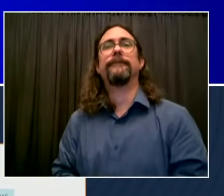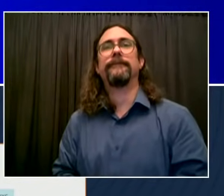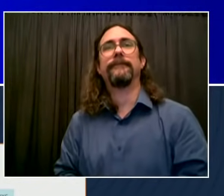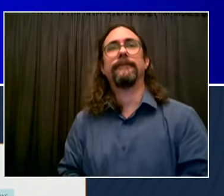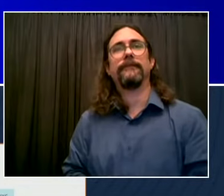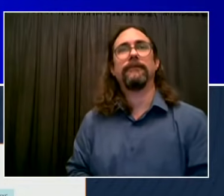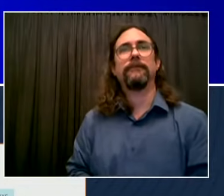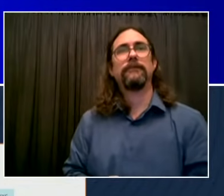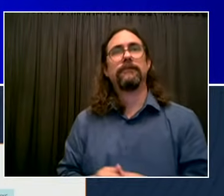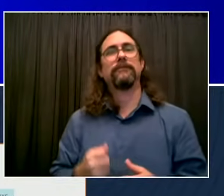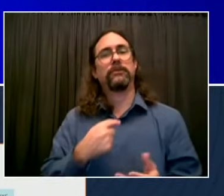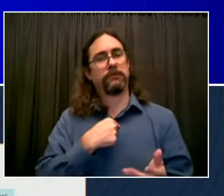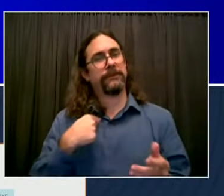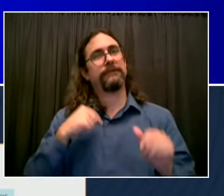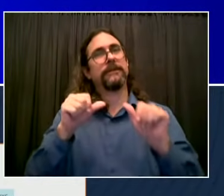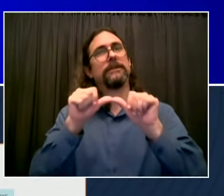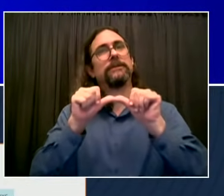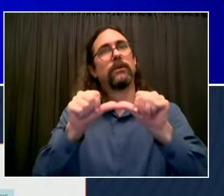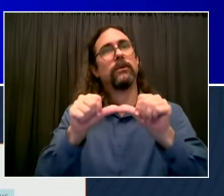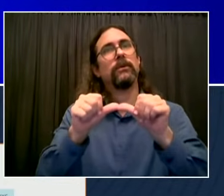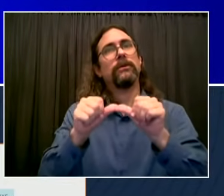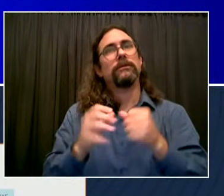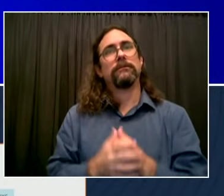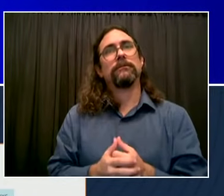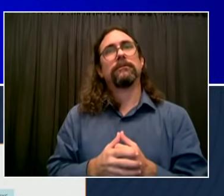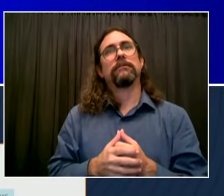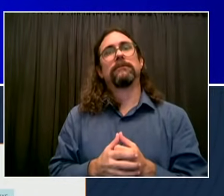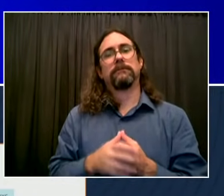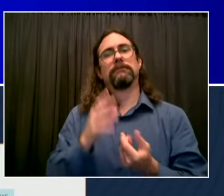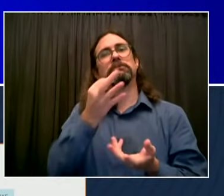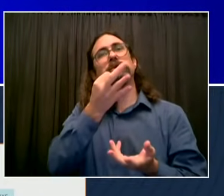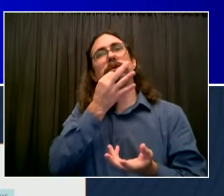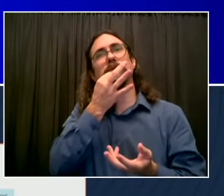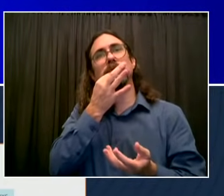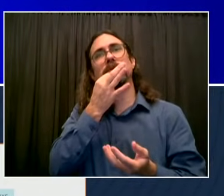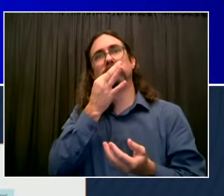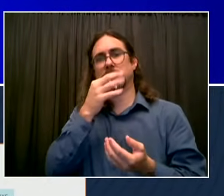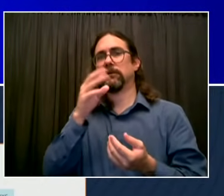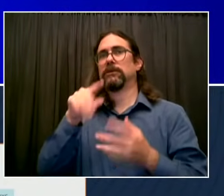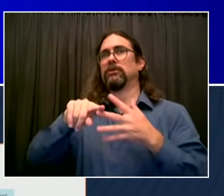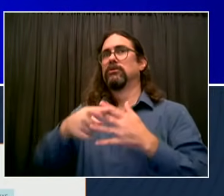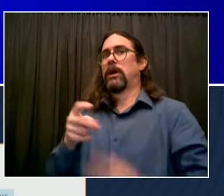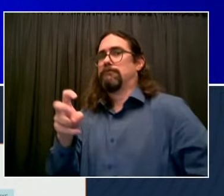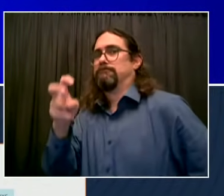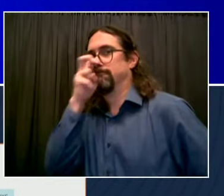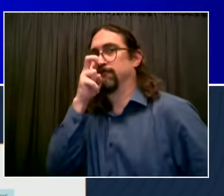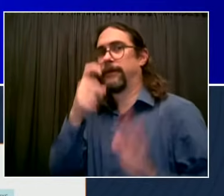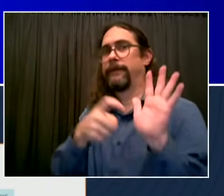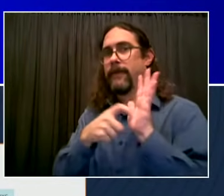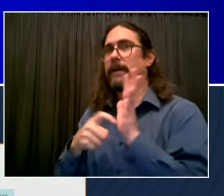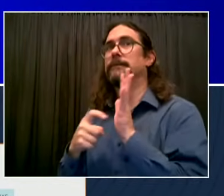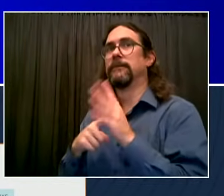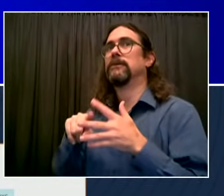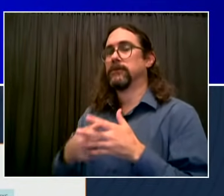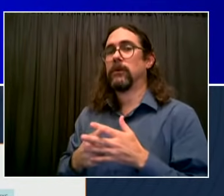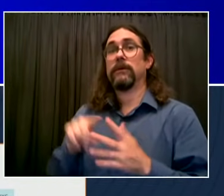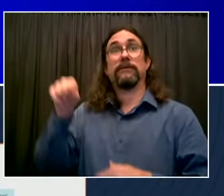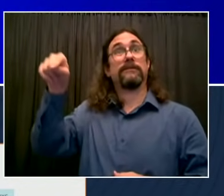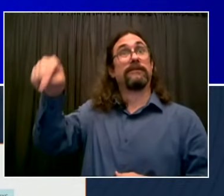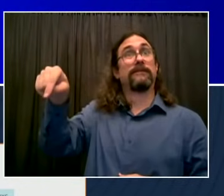KEEP DRIVING VACCINATION NUMBERS UP AND THEY WILL EVEN MORE NOW. STRONGER MANDATES COMING IN TO PLACE OBVIOUSLY STAINRTG ON